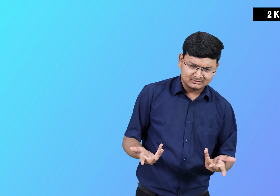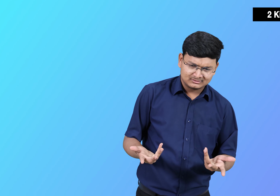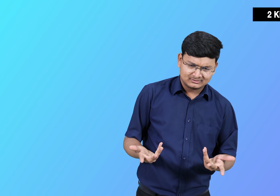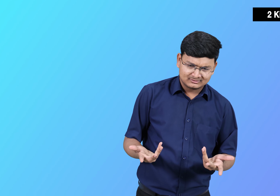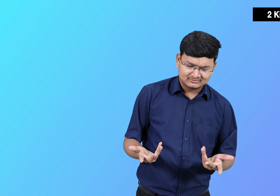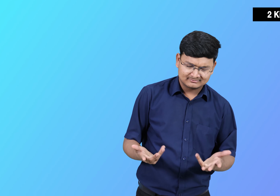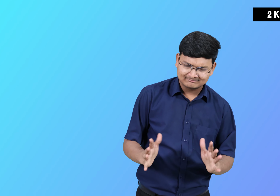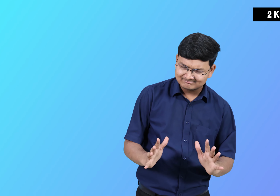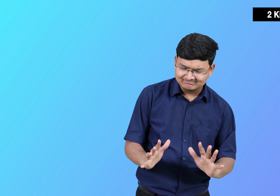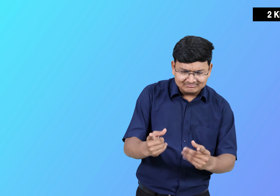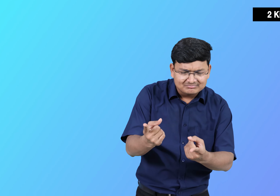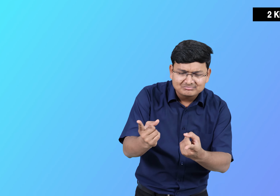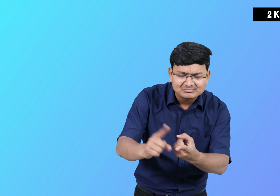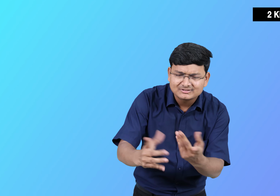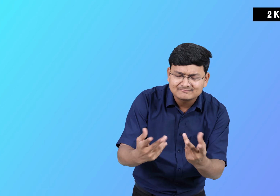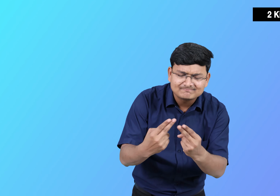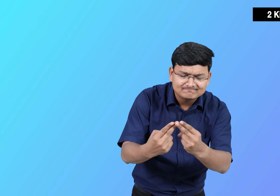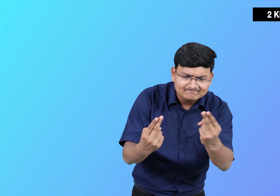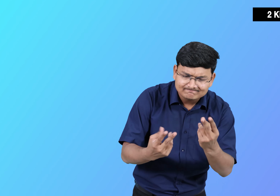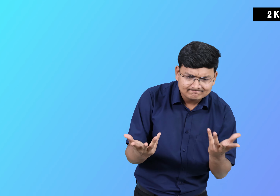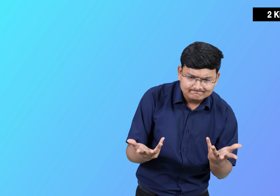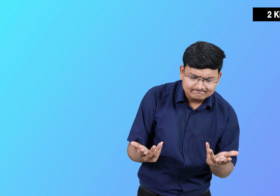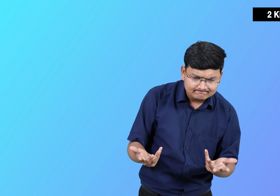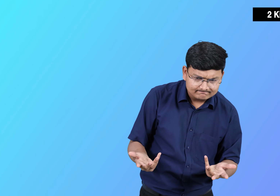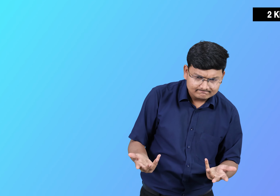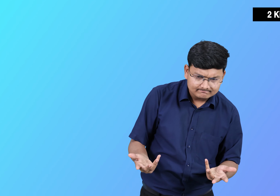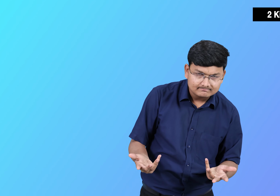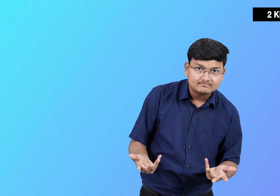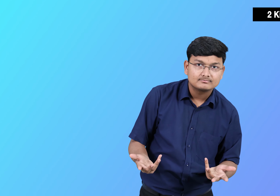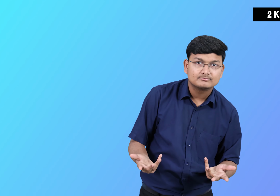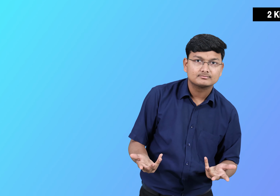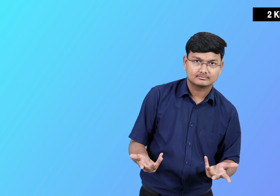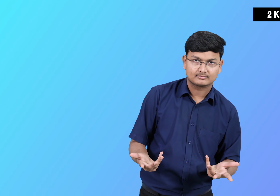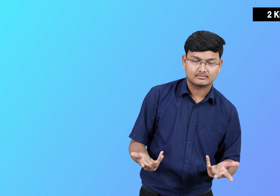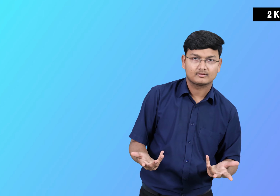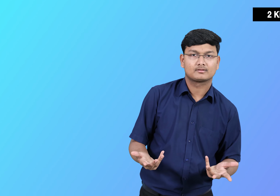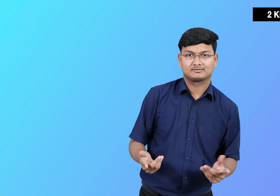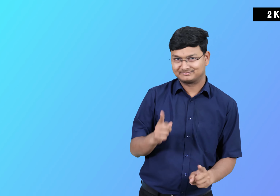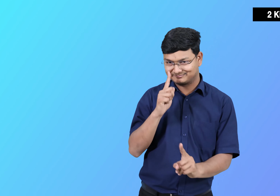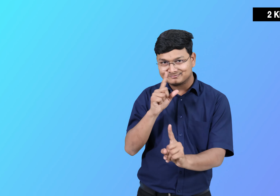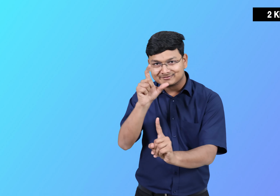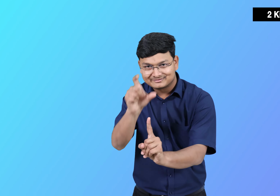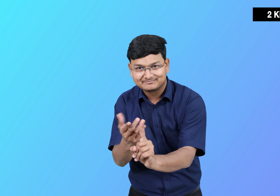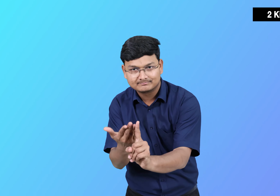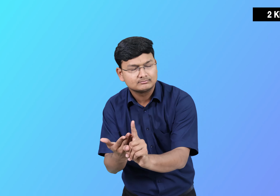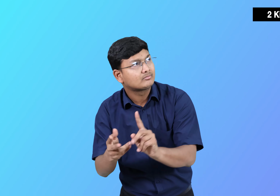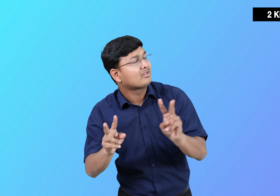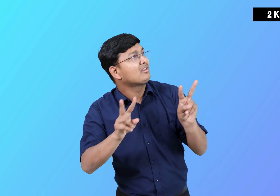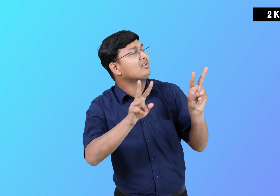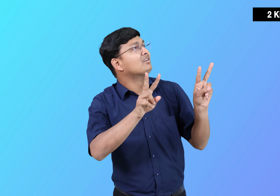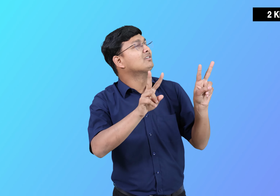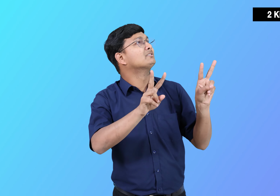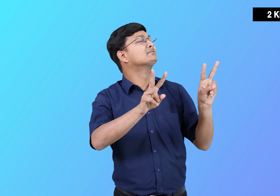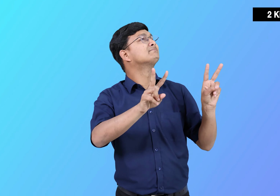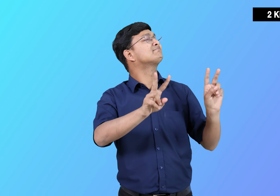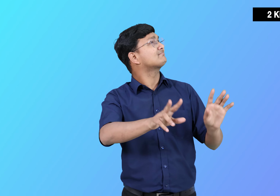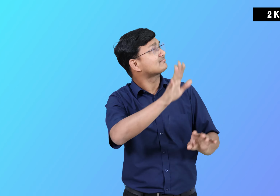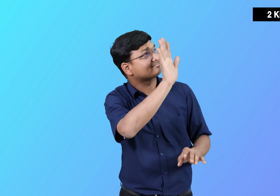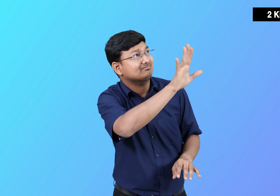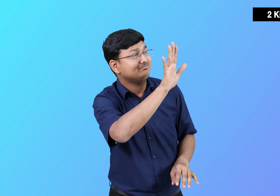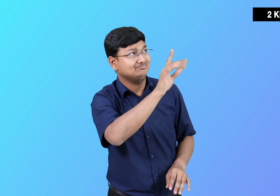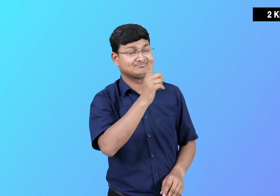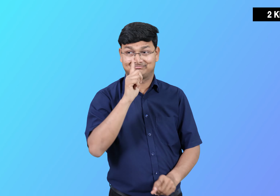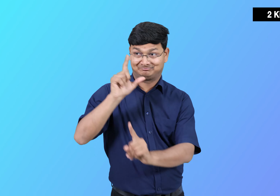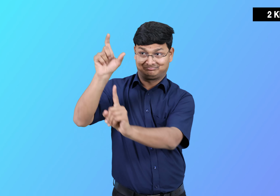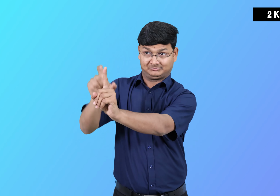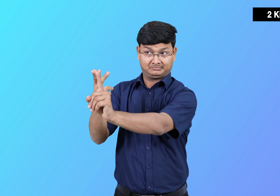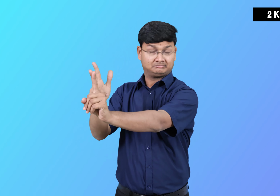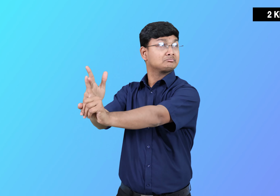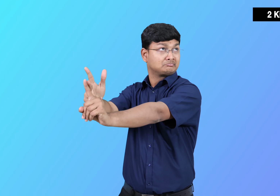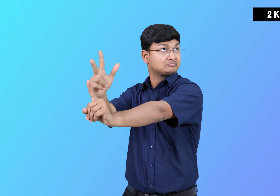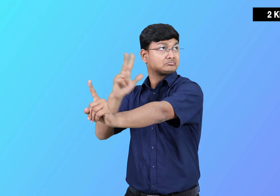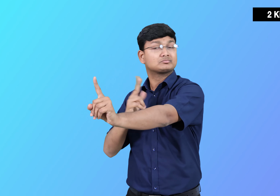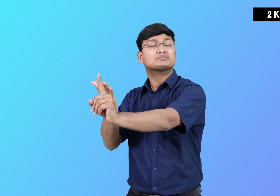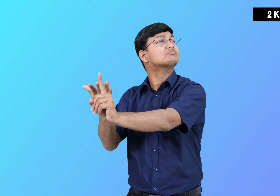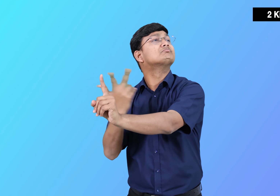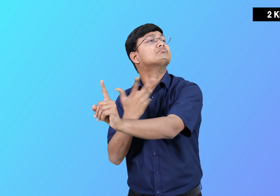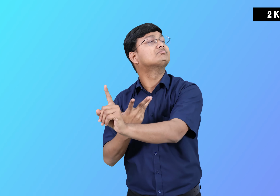Then he said to her, “What is your trouble?” She answered, “This woman said to me,